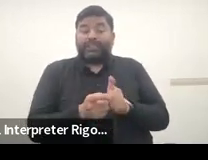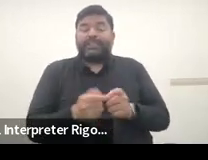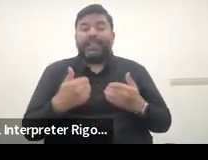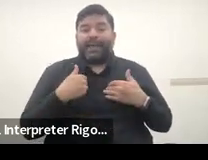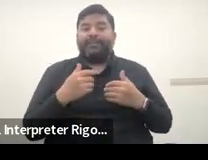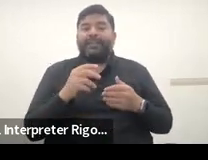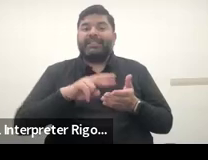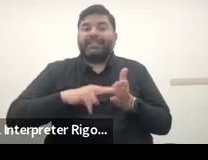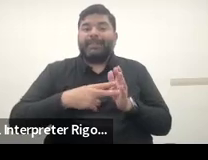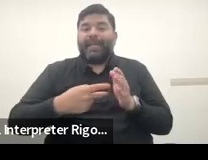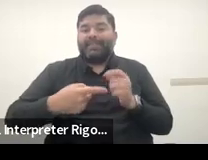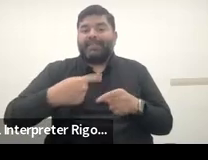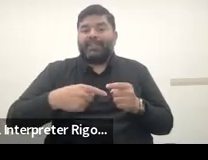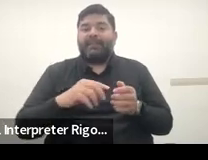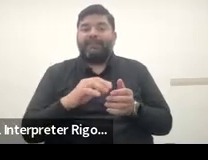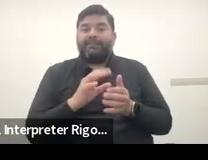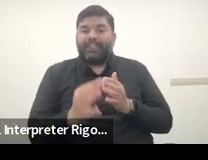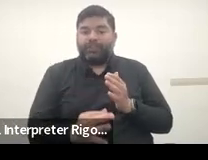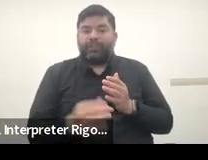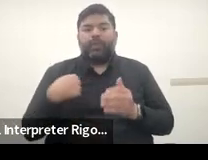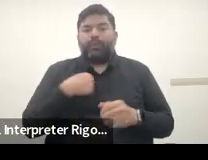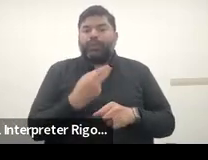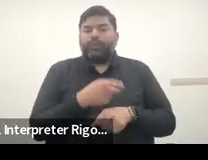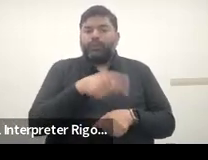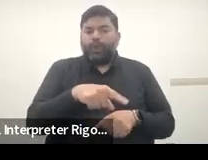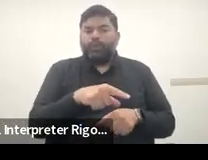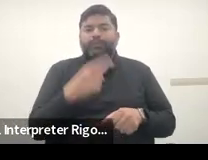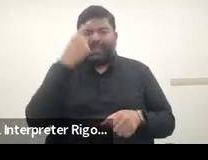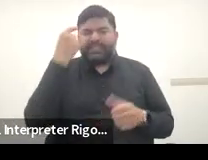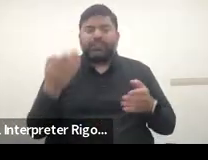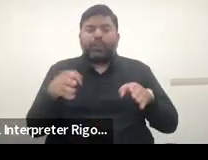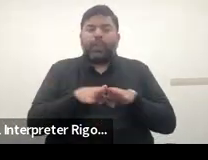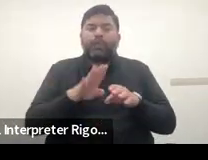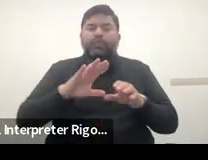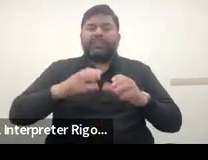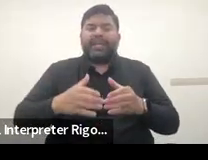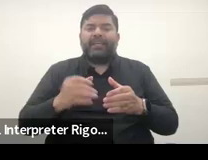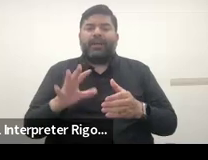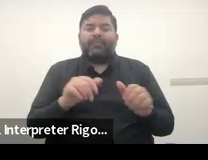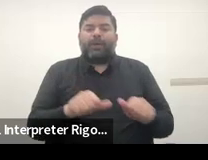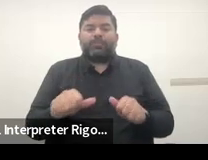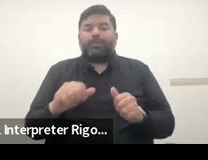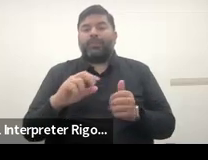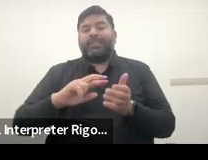because it's a closed set of possible semantic features. And this is the performance